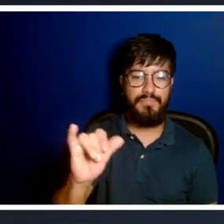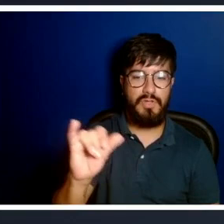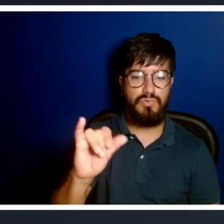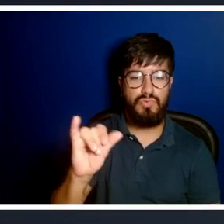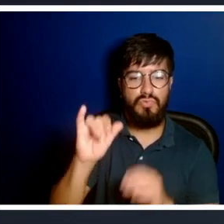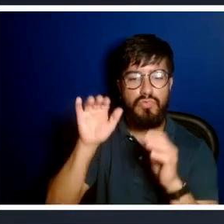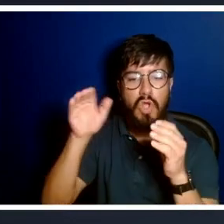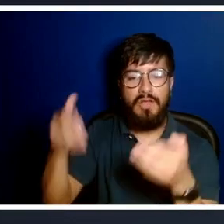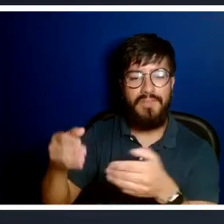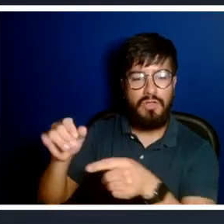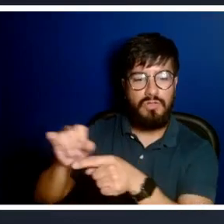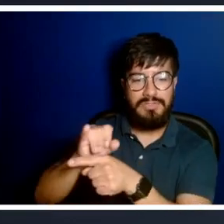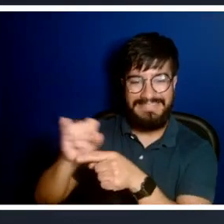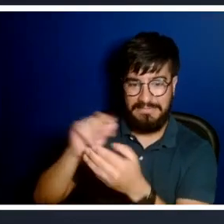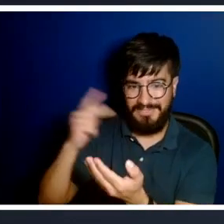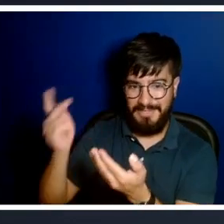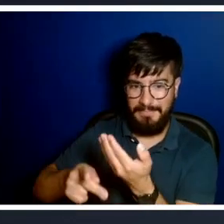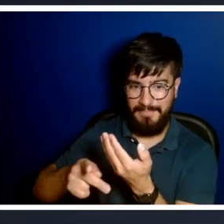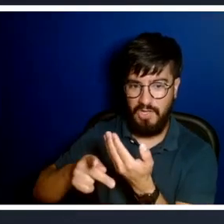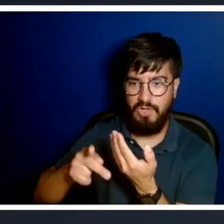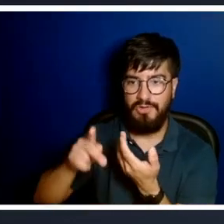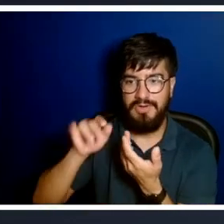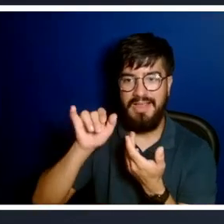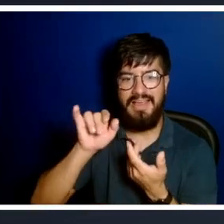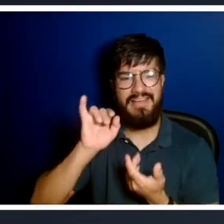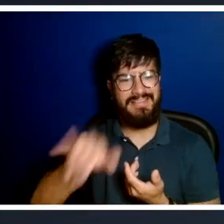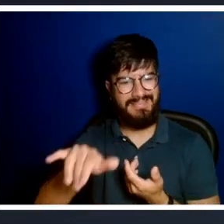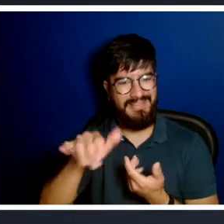because that was the best aligned with kind of what we're talking about here today.